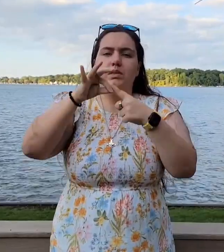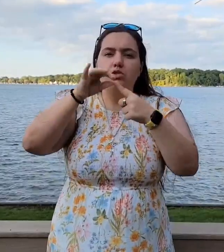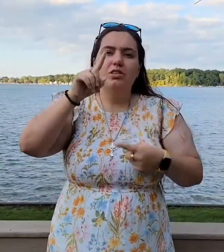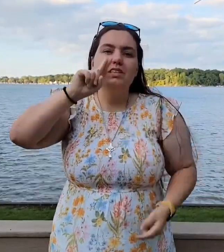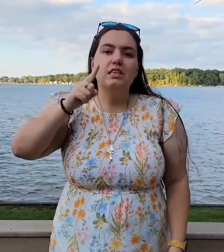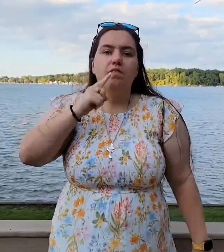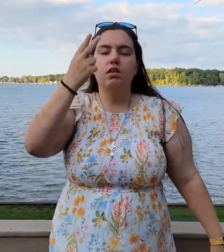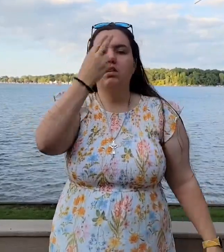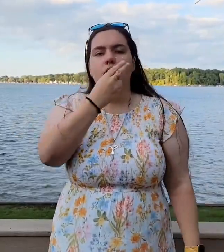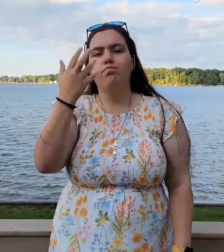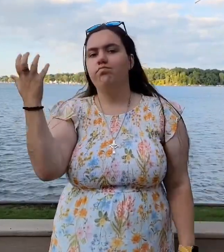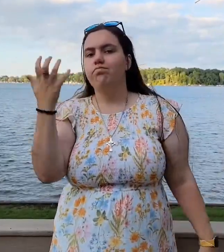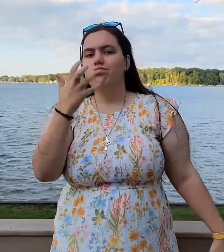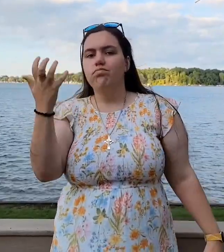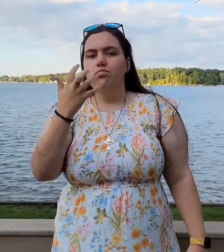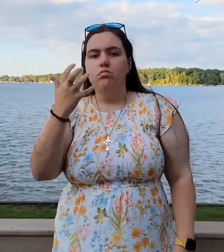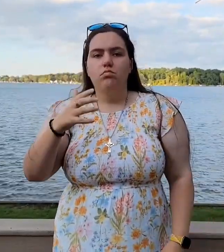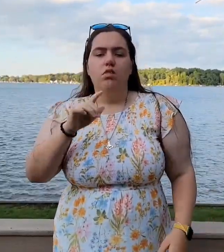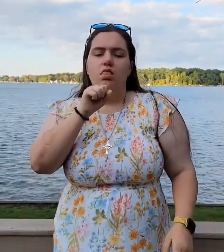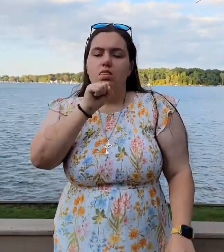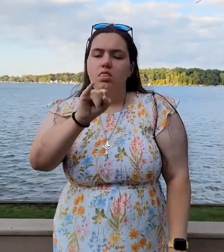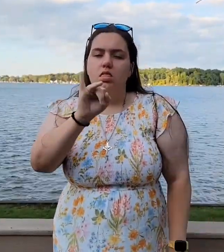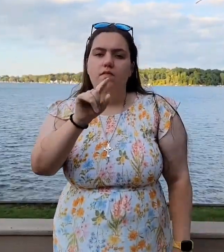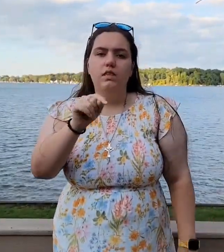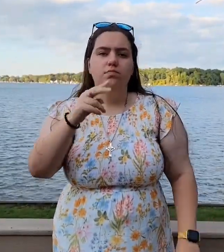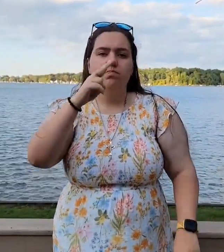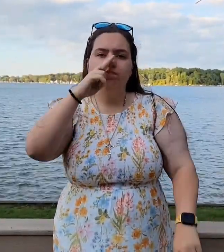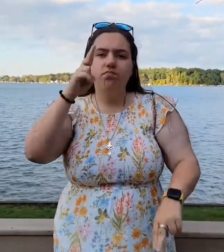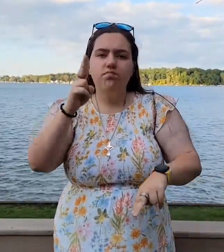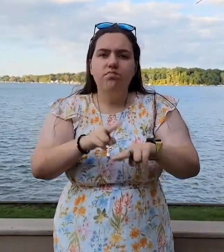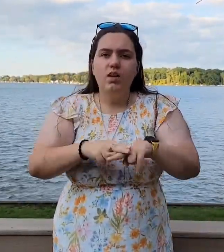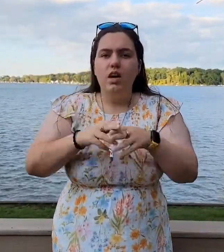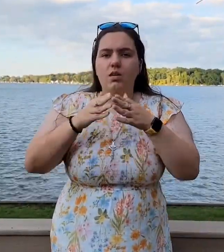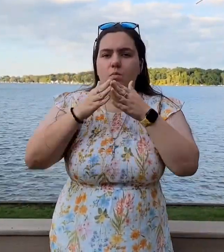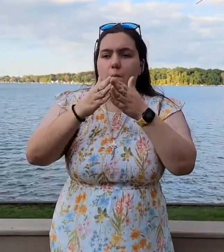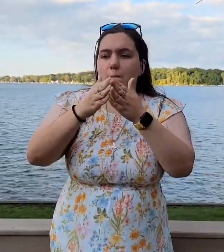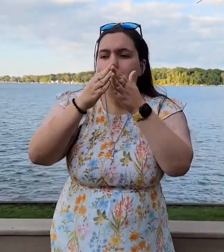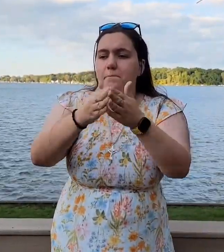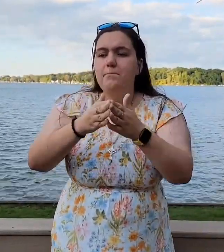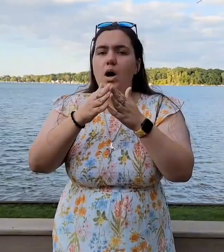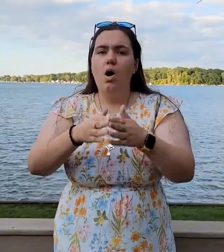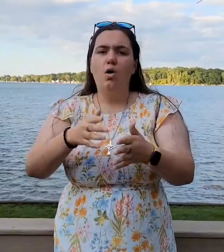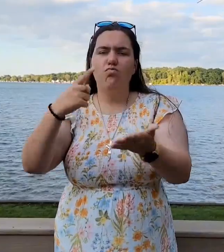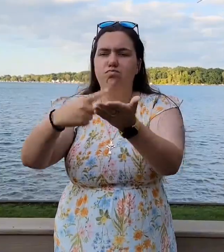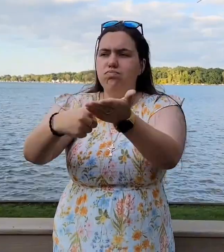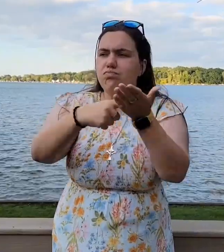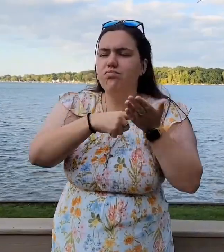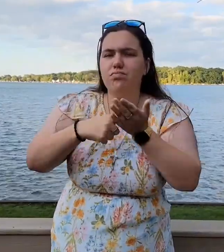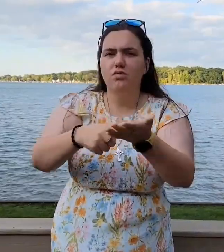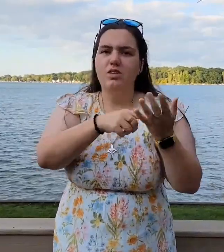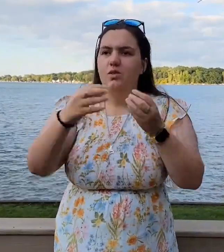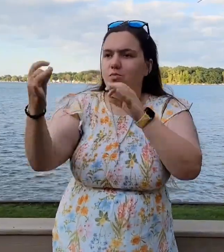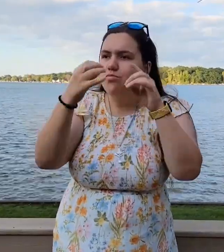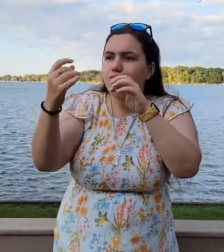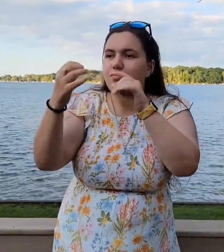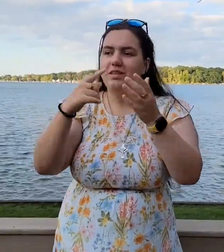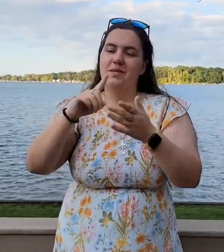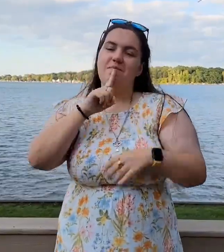especially with Deaf Catholics. Wow! I loved it! It was so much fun. We went boating, we had great discussions,